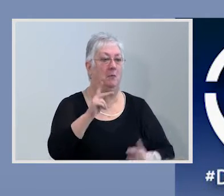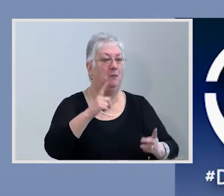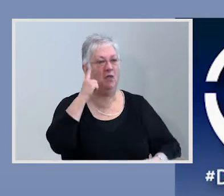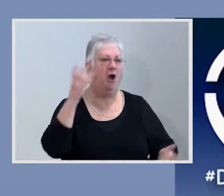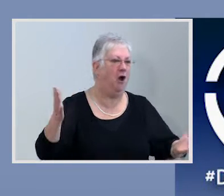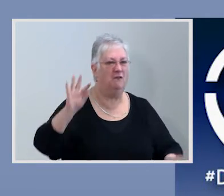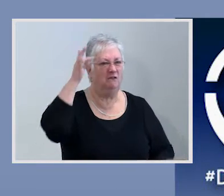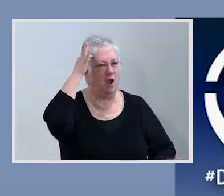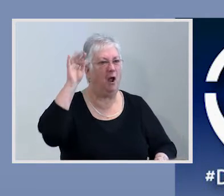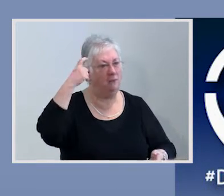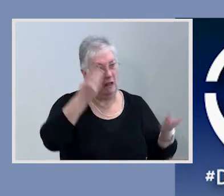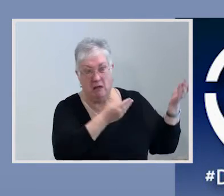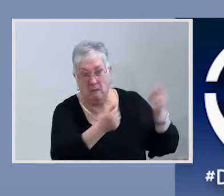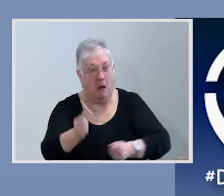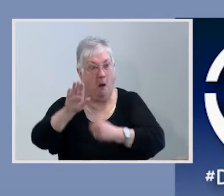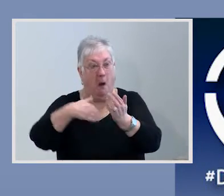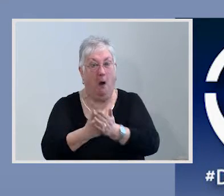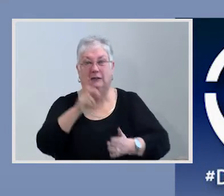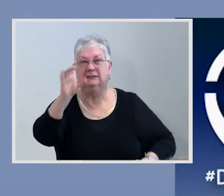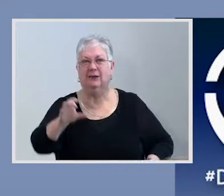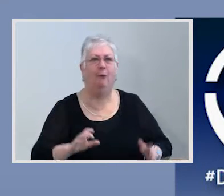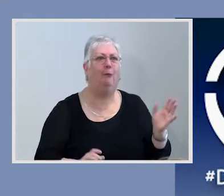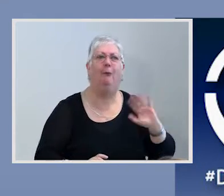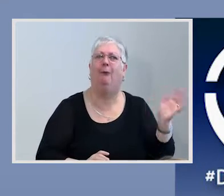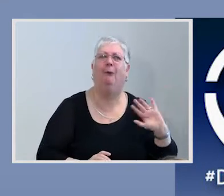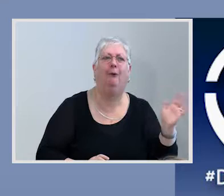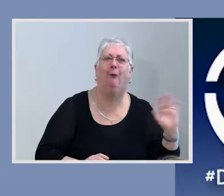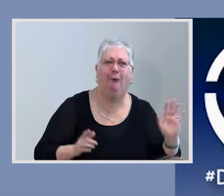YOU KNOW IT'S NOT TRUE AND I KNOW IT'S NOT TRUE. THAT'S THE PERCEPTION THAT'S OUT THERE.